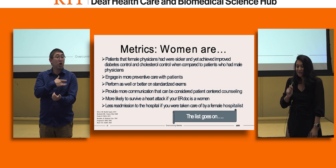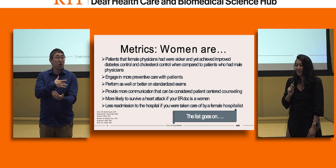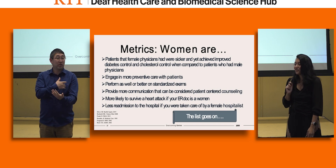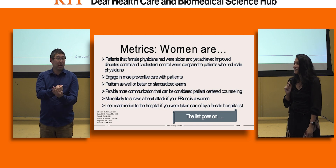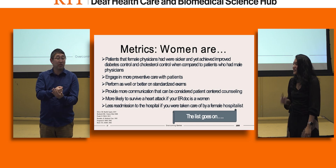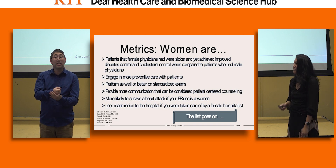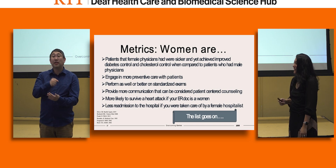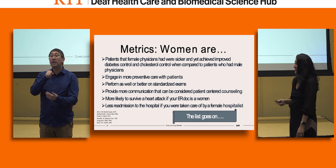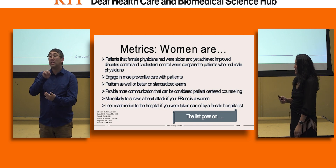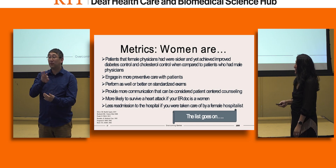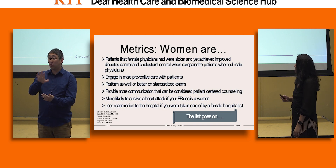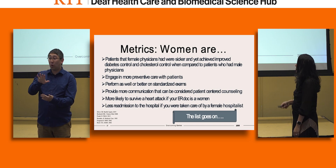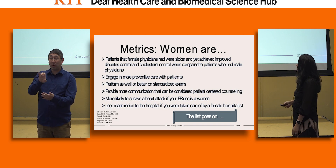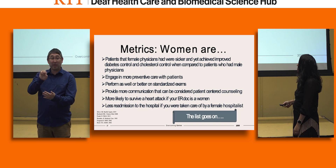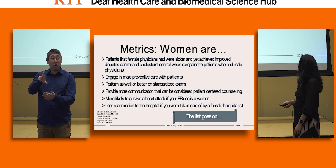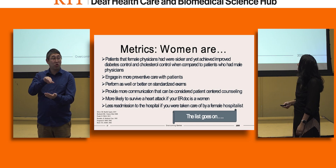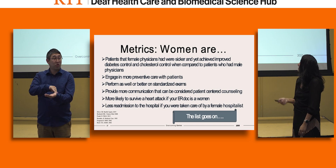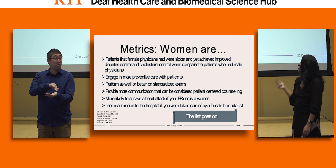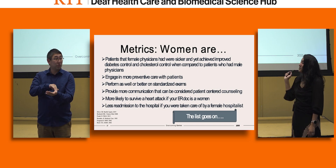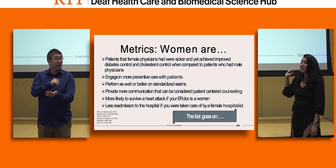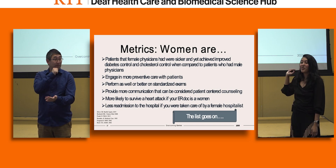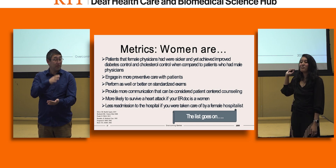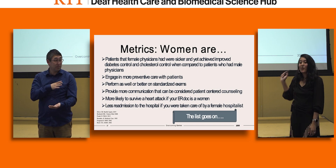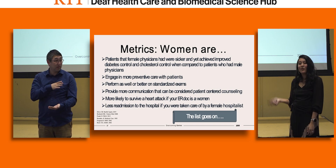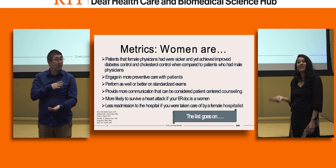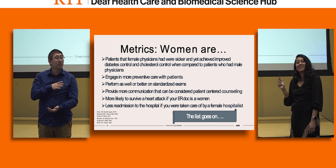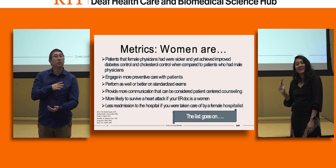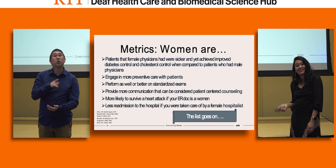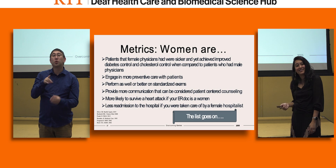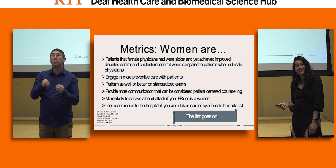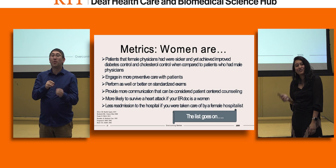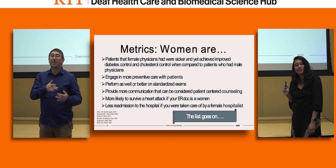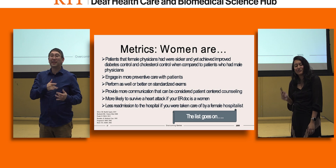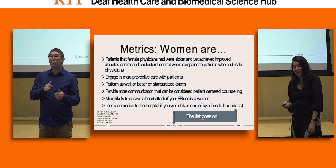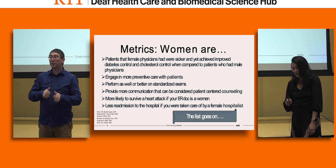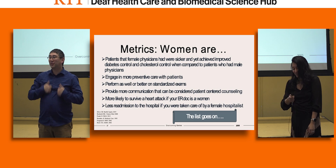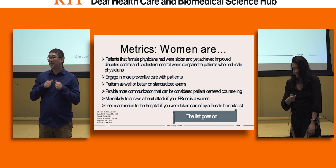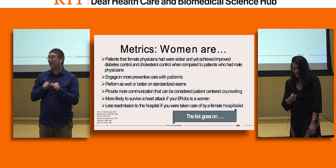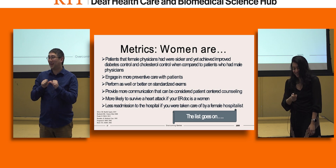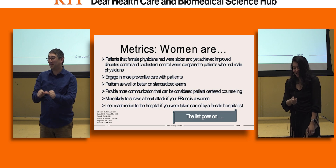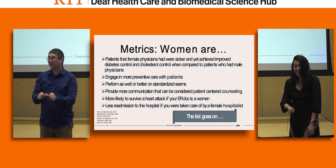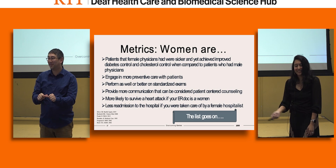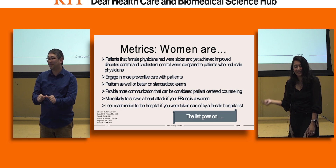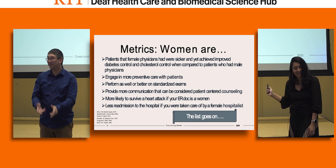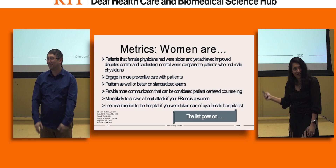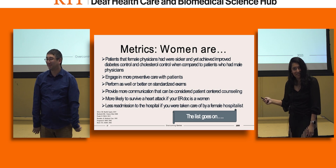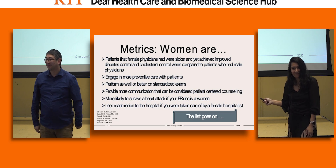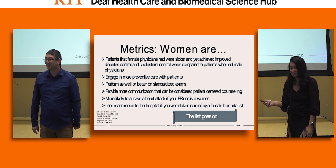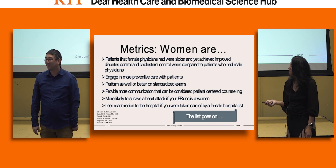and you have a female ER doc, you are more likely to survive your heart attack.